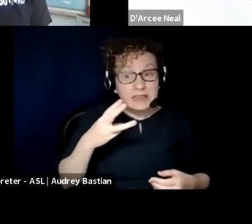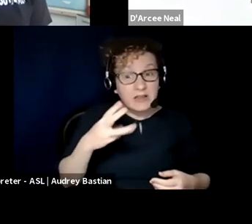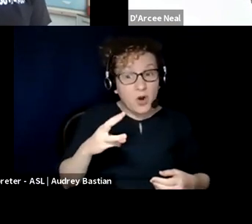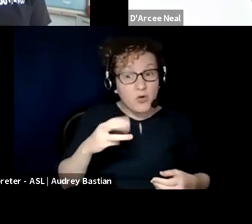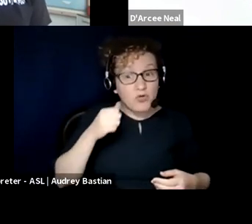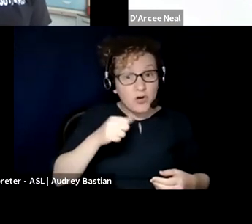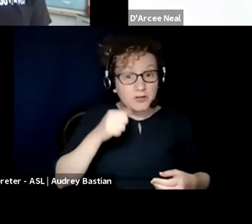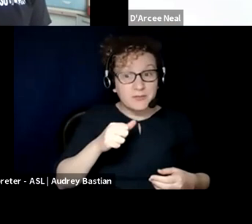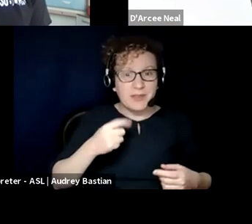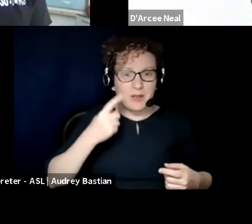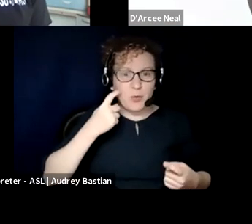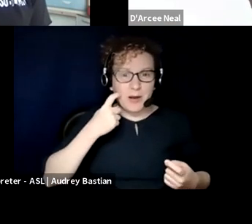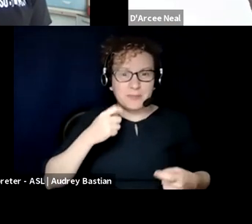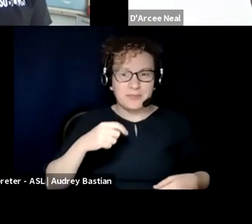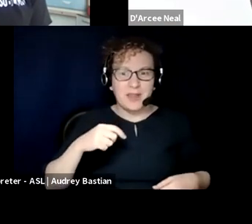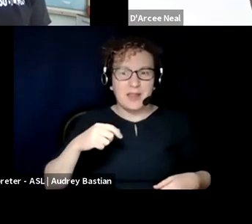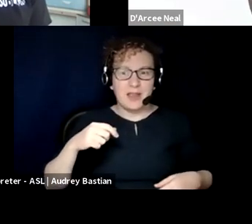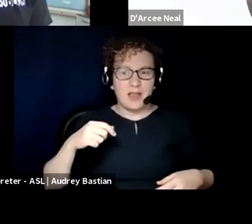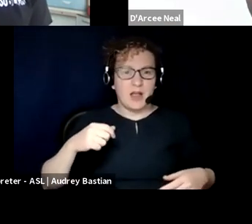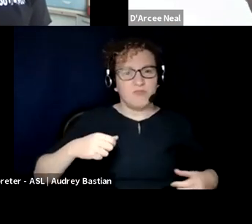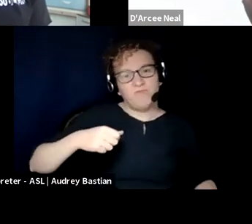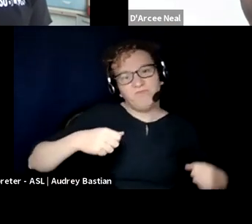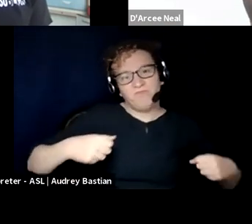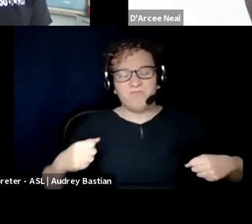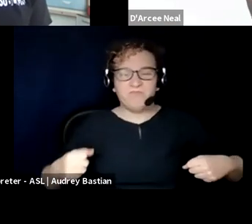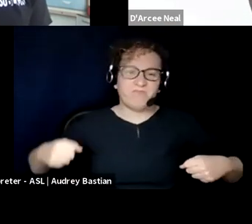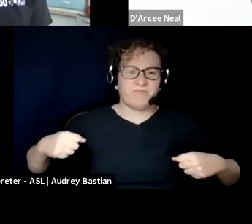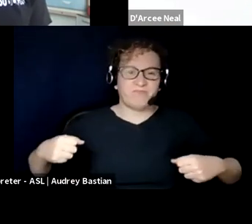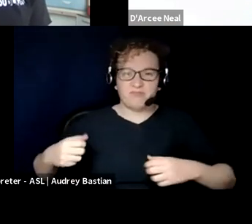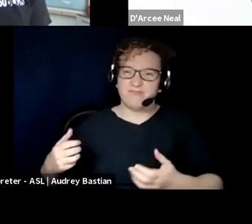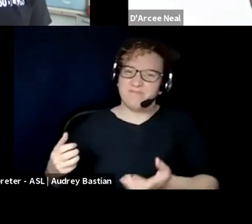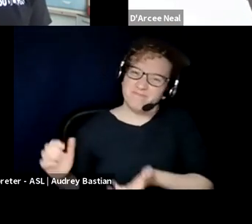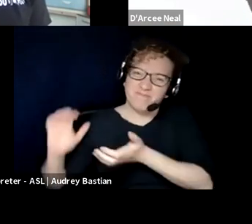escalator and braced me on either side and literally lifted me on the escalator and like